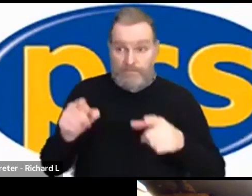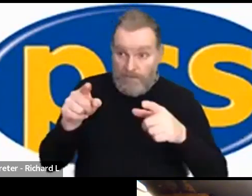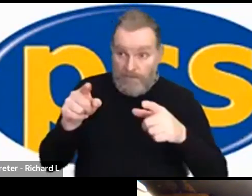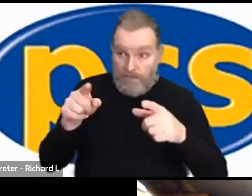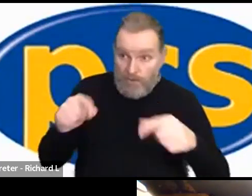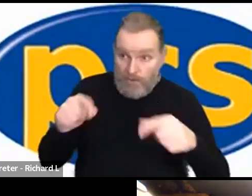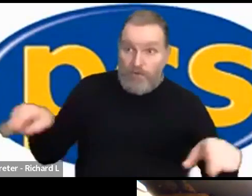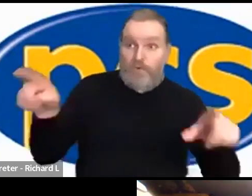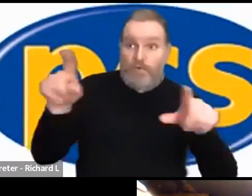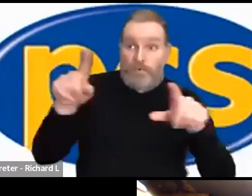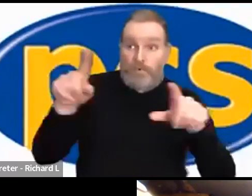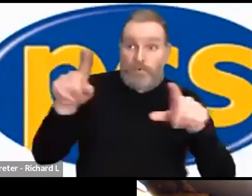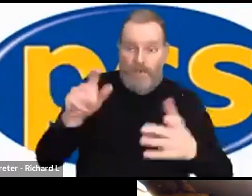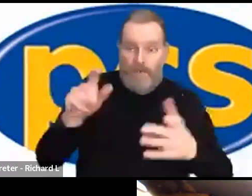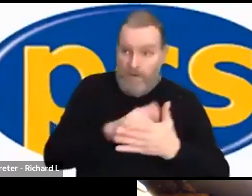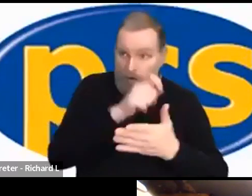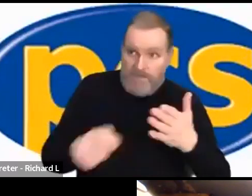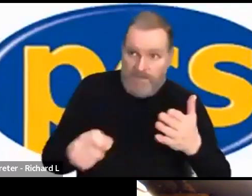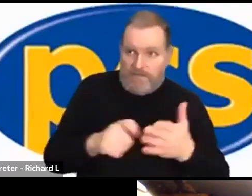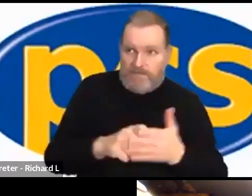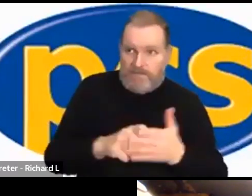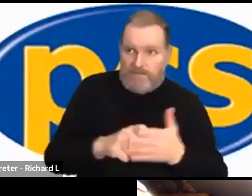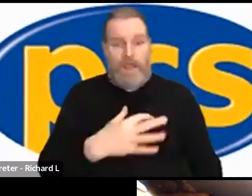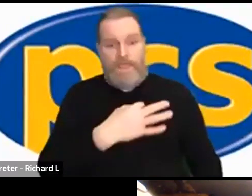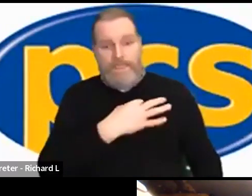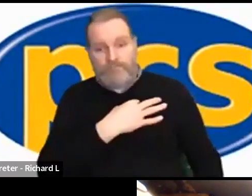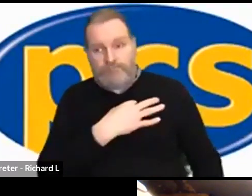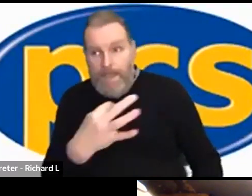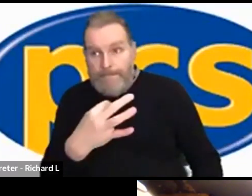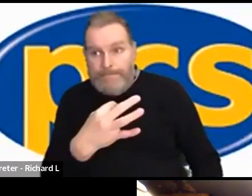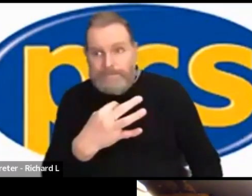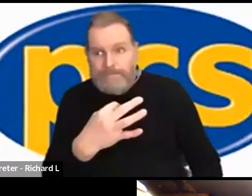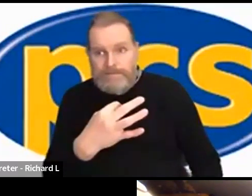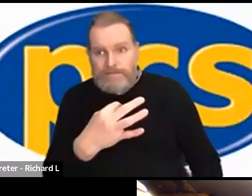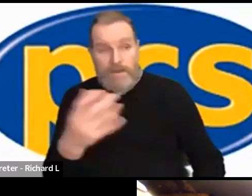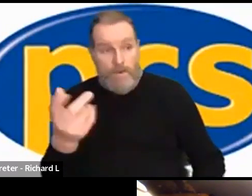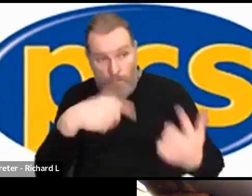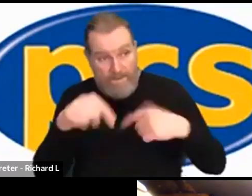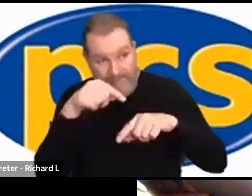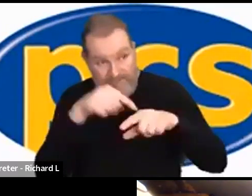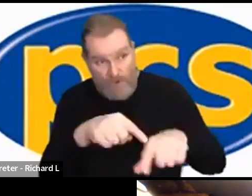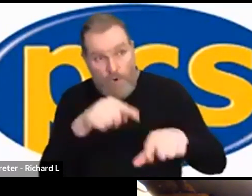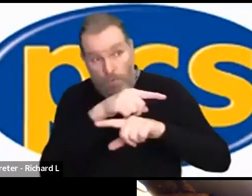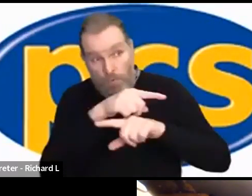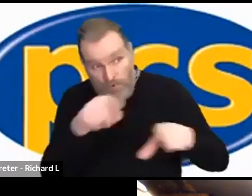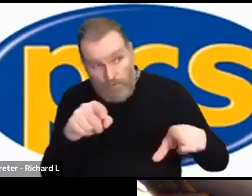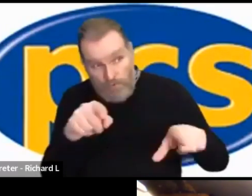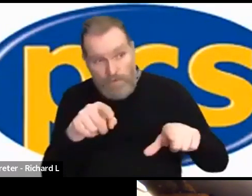and the final thing I'd say Fran, is, is it just gonna keep the point, you know. u know you've everybody voted in this. Our reps reps helped design this strategy ign the strategy members voted